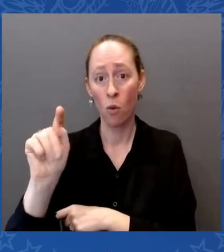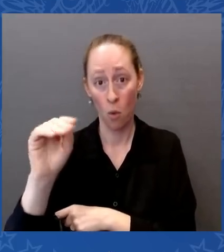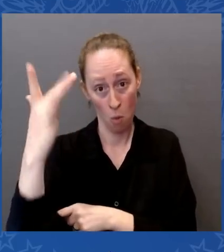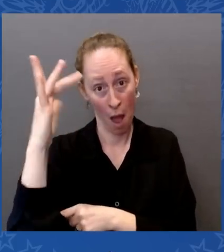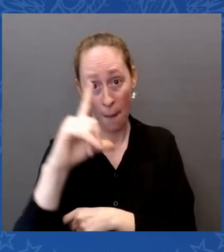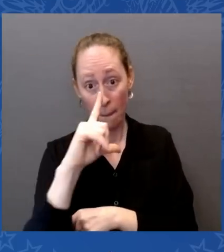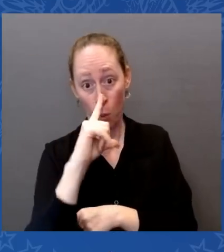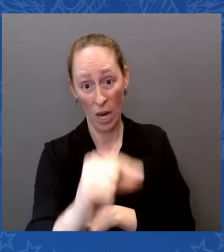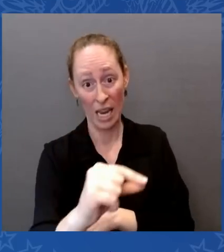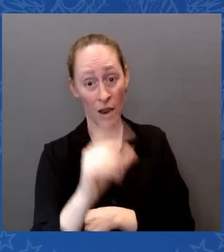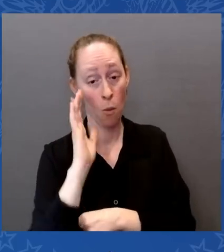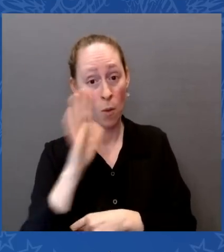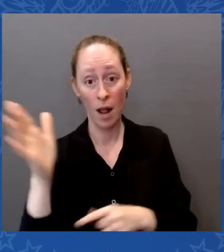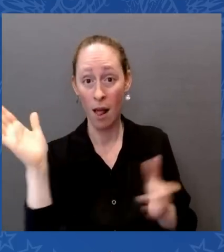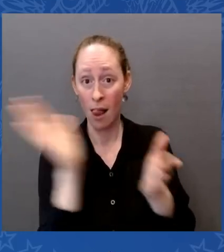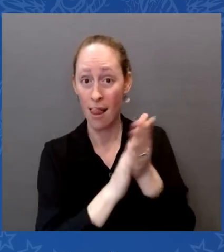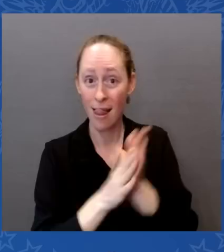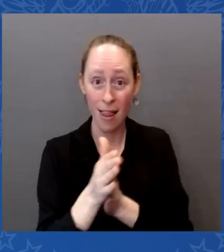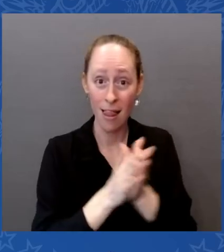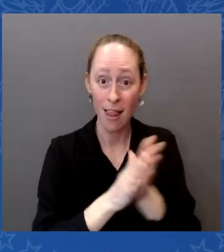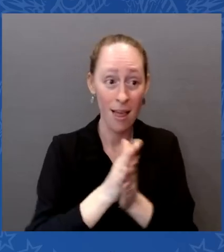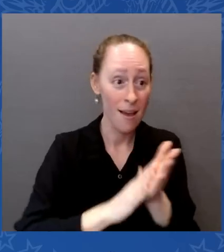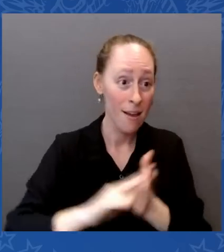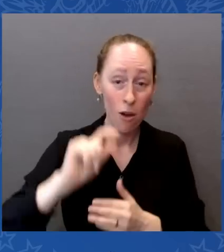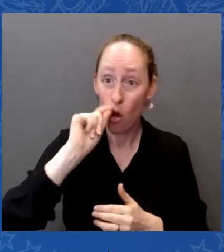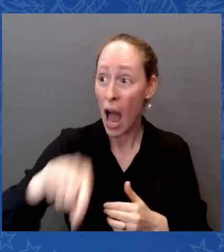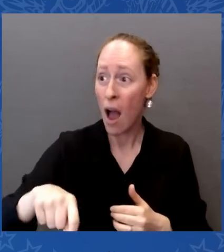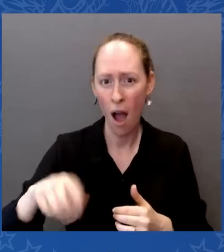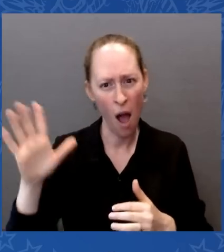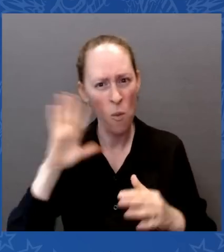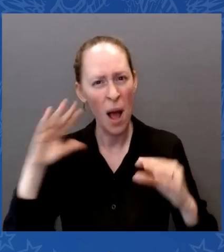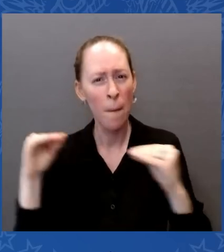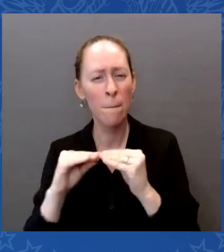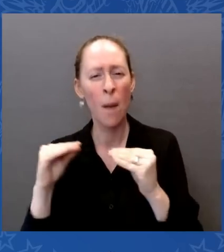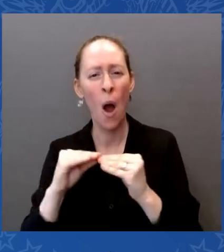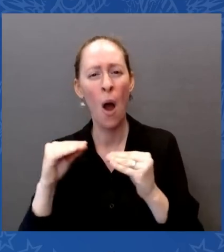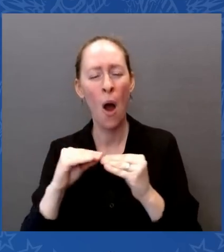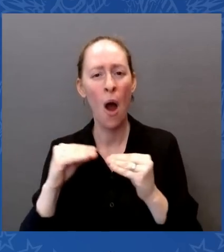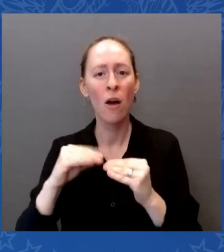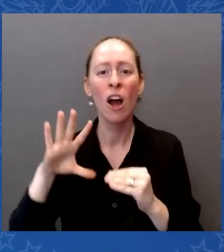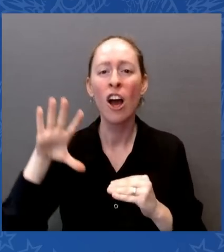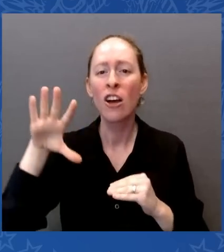I don't understand the threat that they're saying they may have to stop funding the Ukrainians in their --